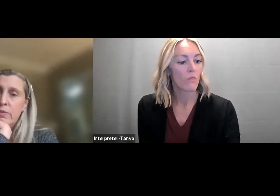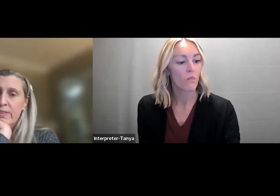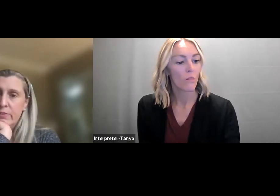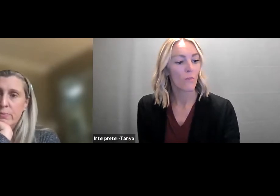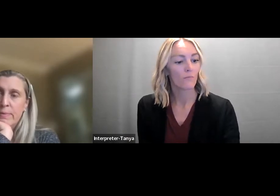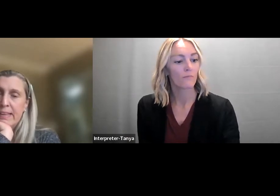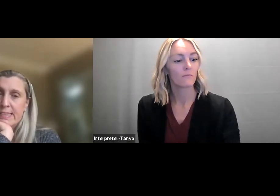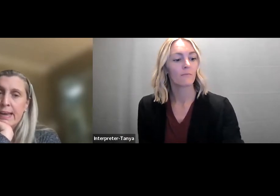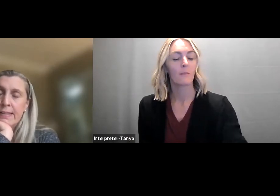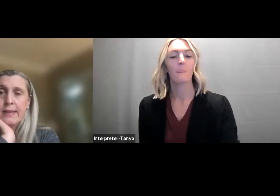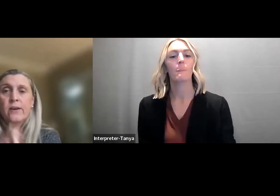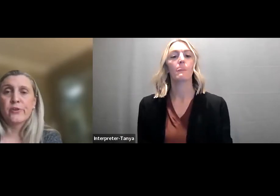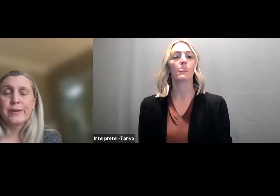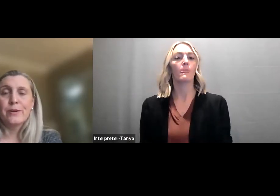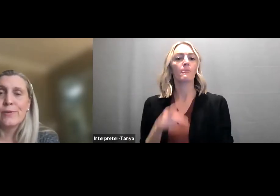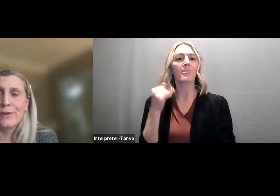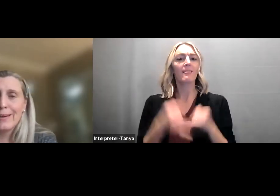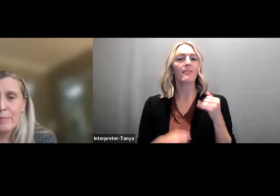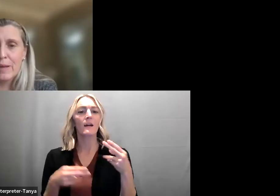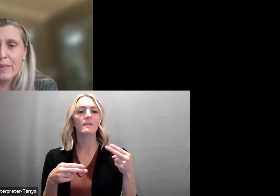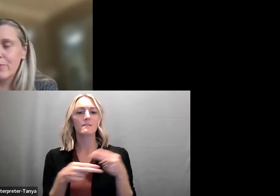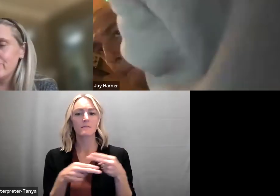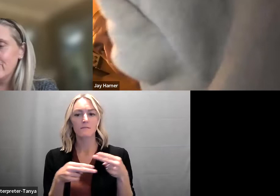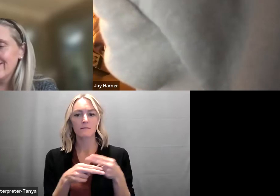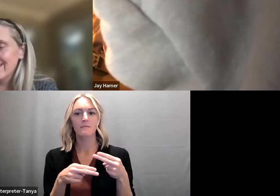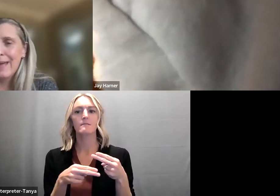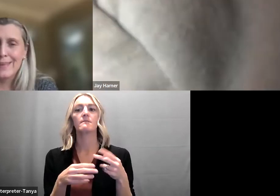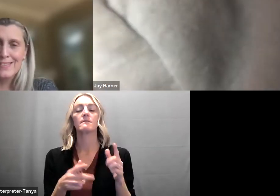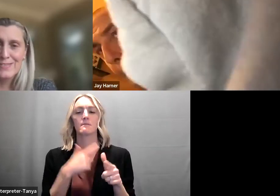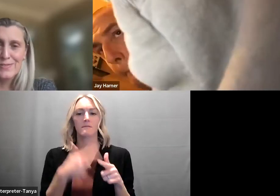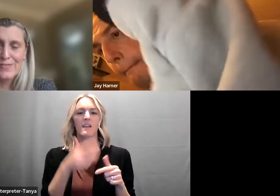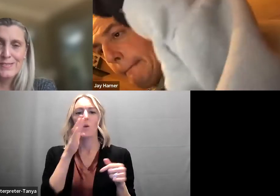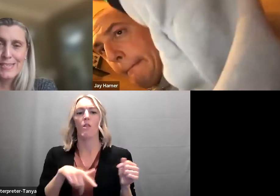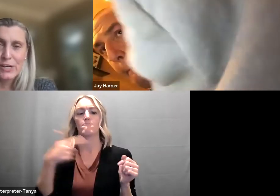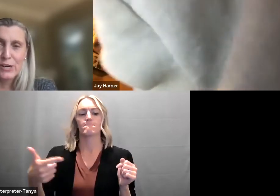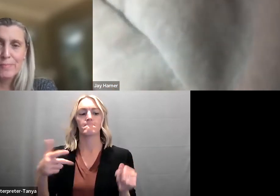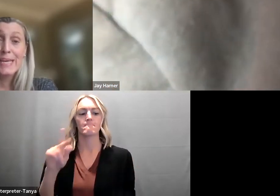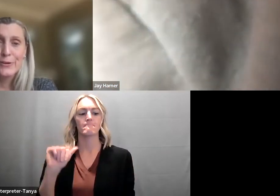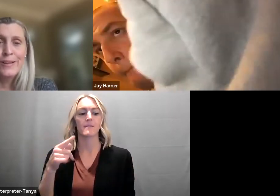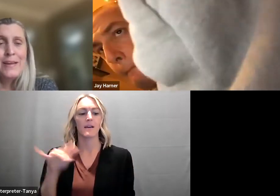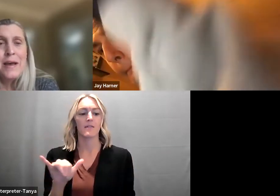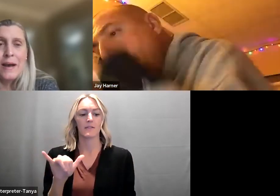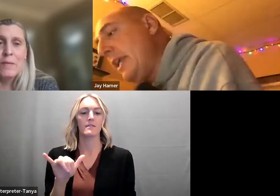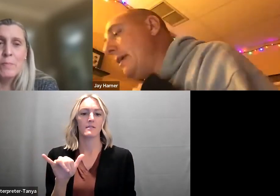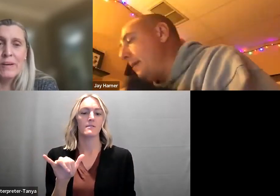I will turn it over to Kathy to facilitate our panel.